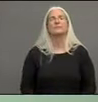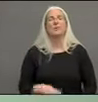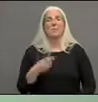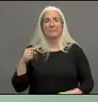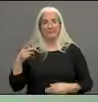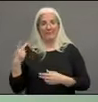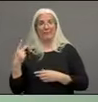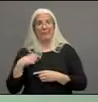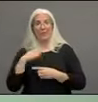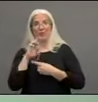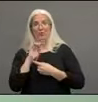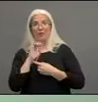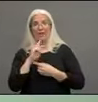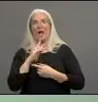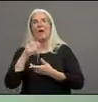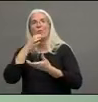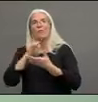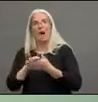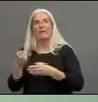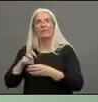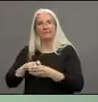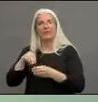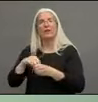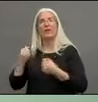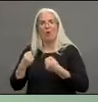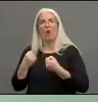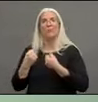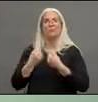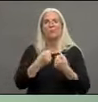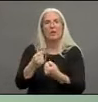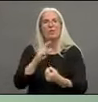weeks ago. I was very impressed by the degree to which we were protected from